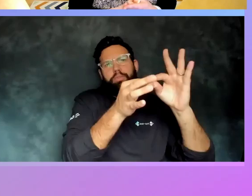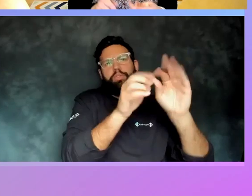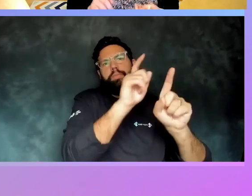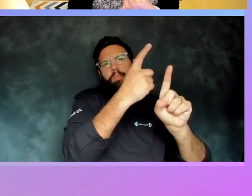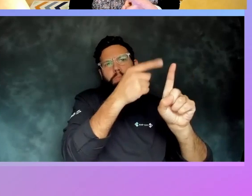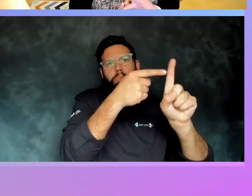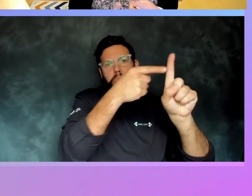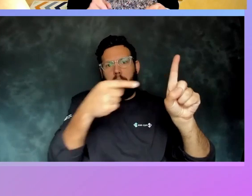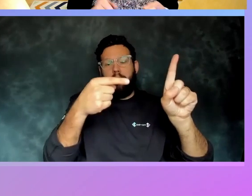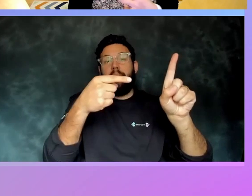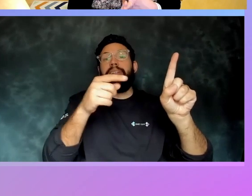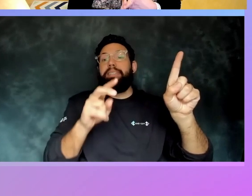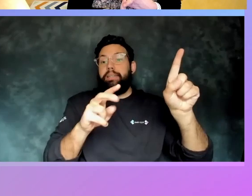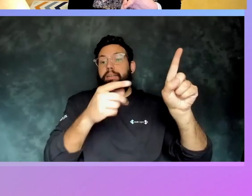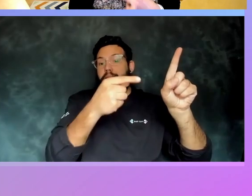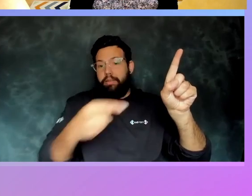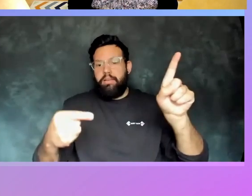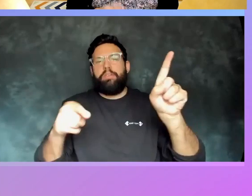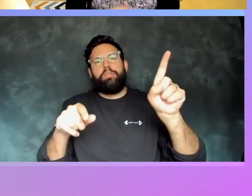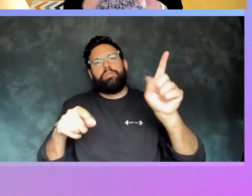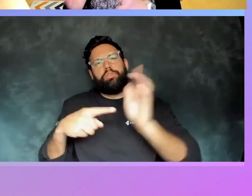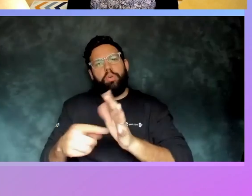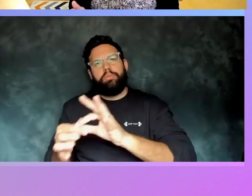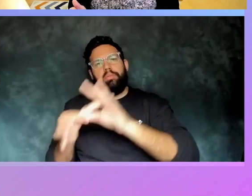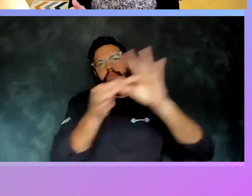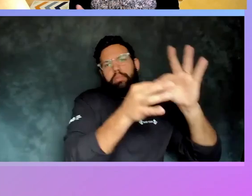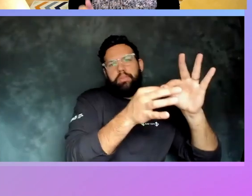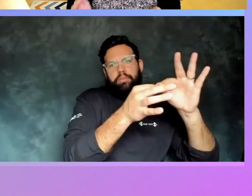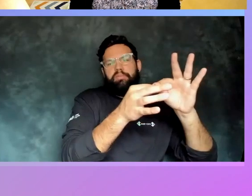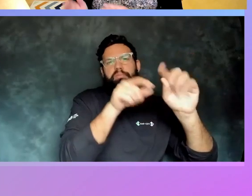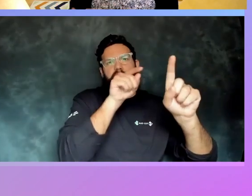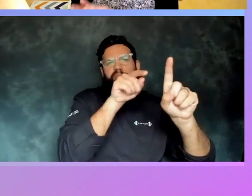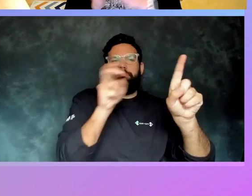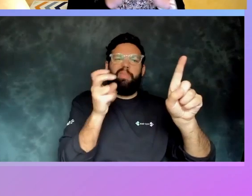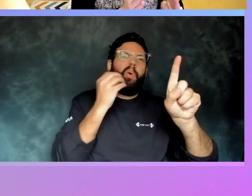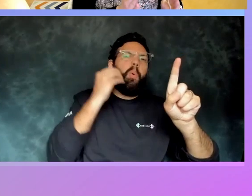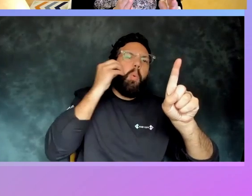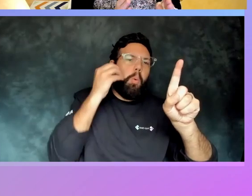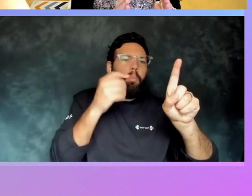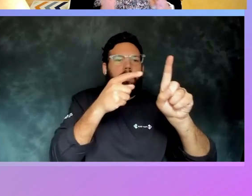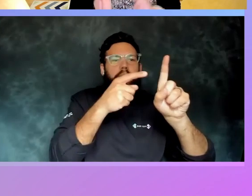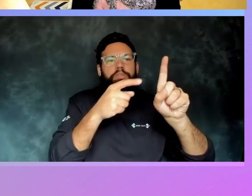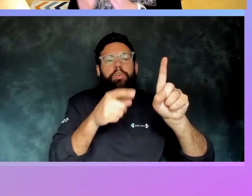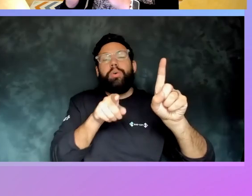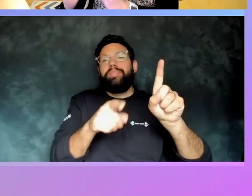marked up as something, or we're just not adding headings to anything, or we're doing it for some or not others. There's a lot of information